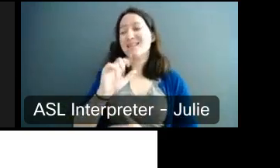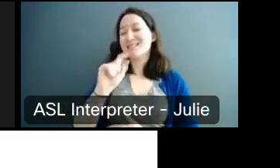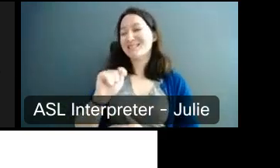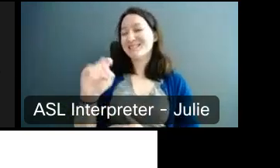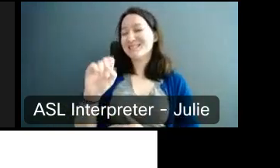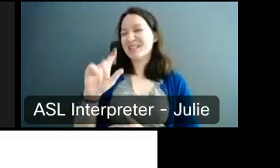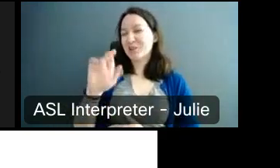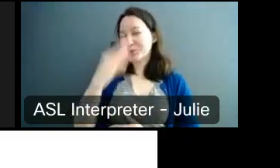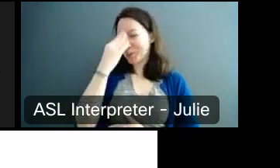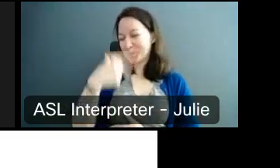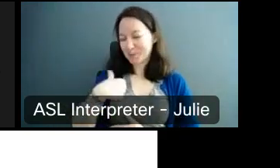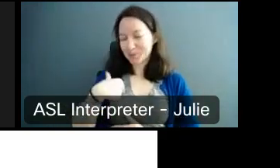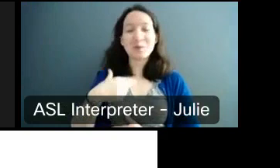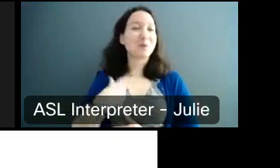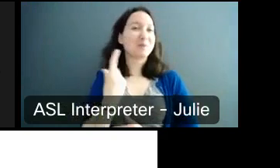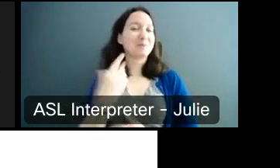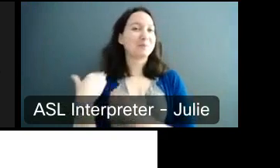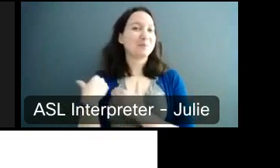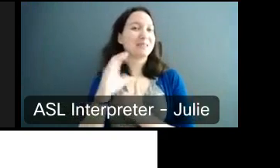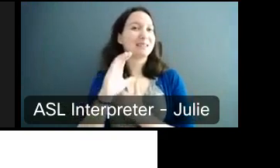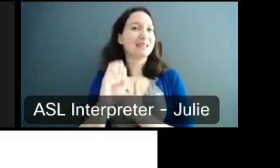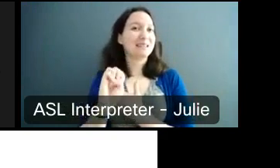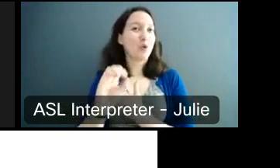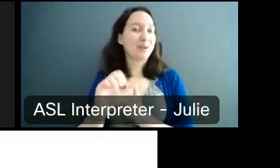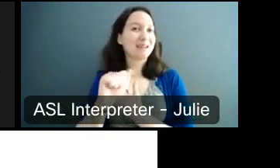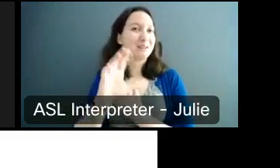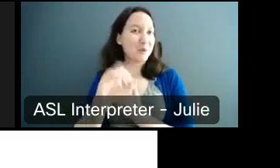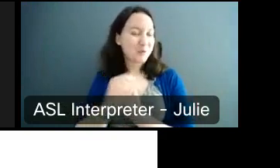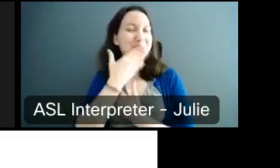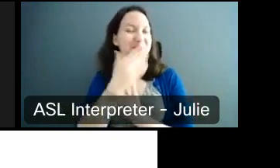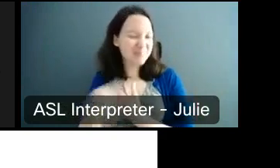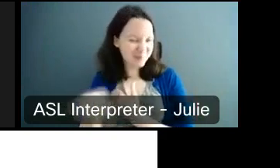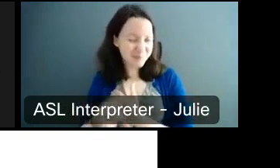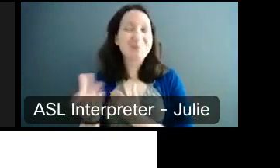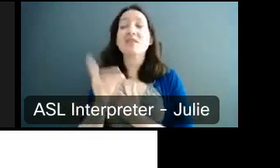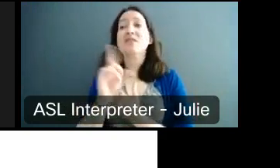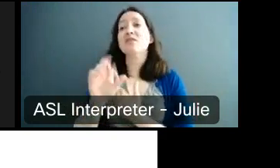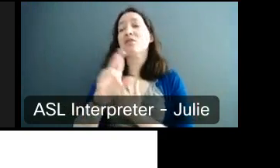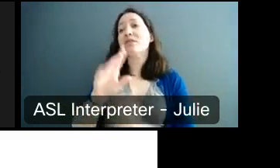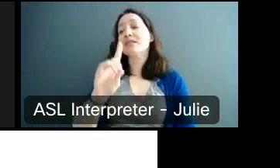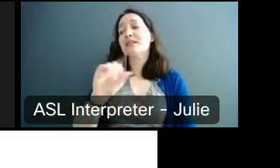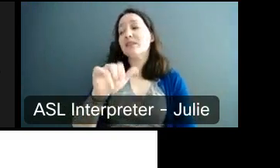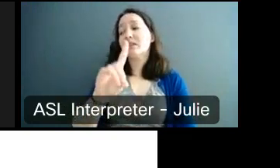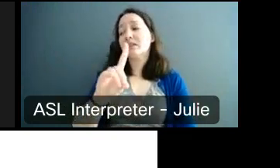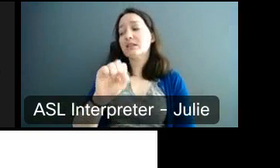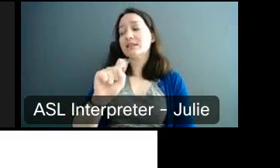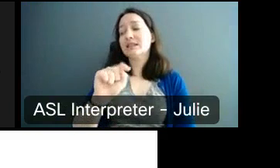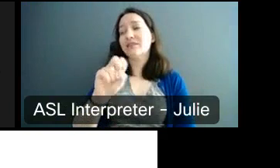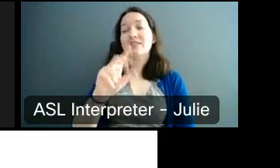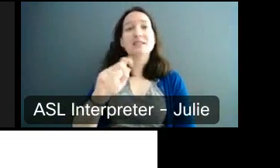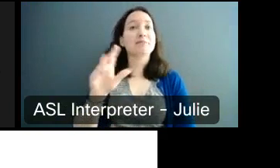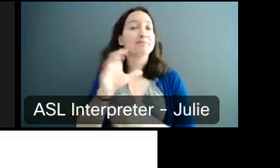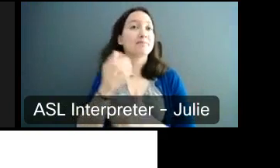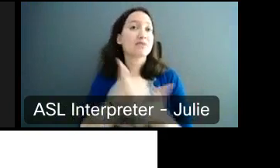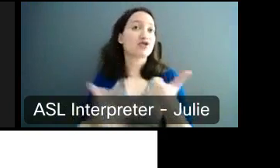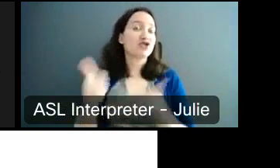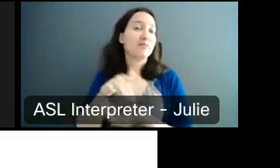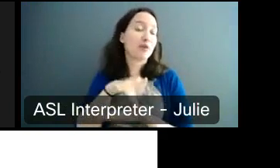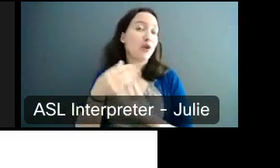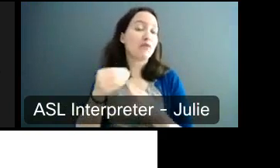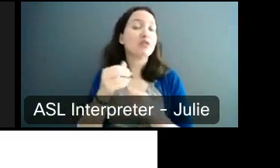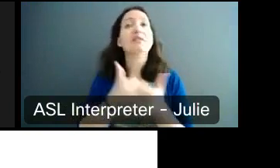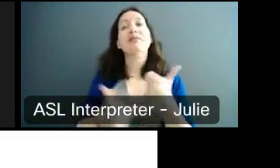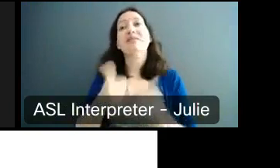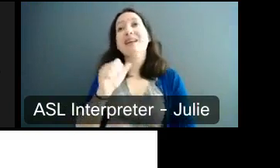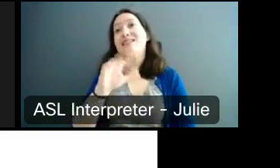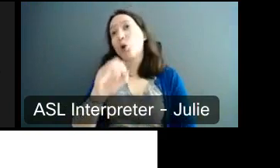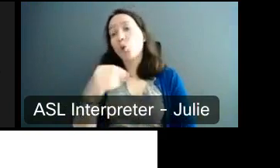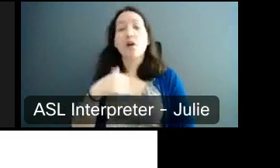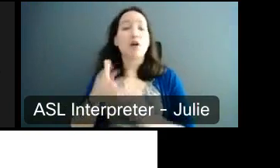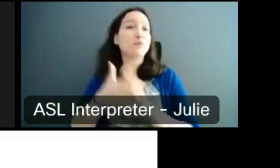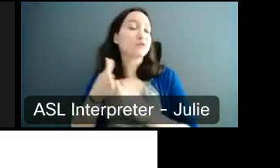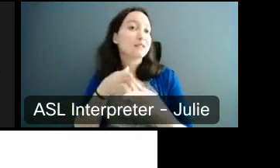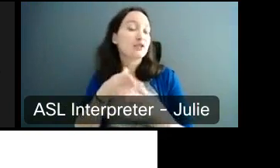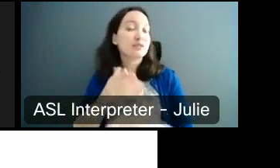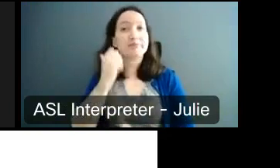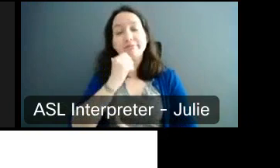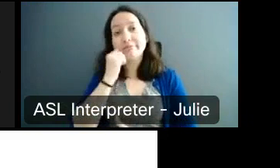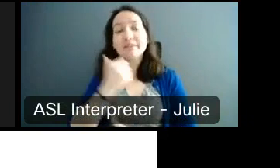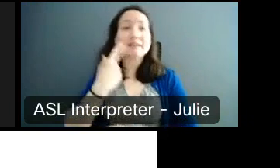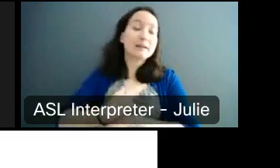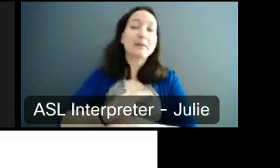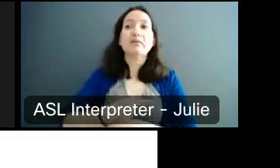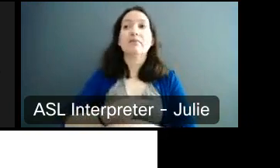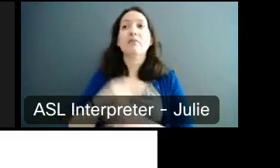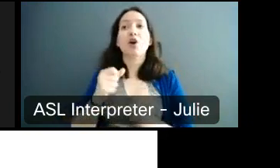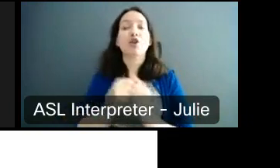1 of my jobs CEO of the good to be with you. Uh, Dr, David Stevens is, uh, the chief medical officer of the, and, uh, our operational leader of the team day to day and, and also the ambulatory care chief at Kings County.